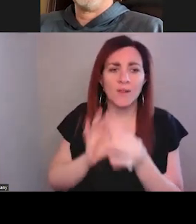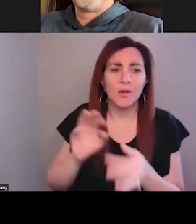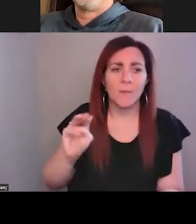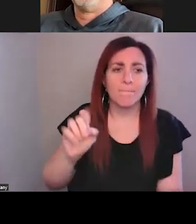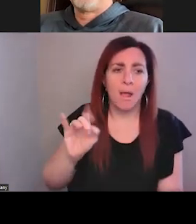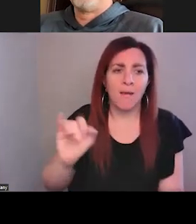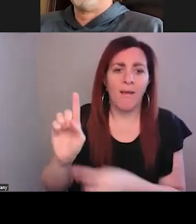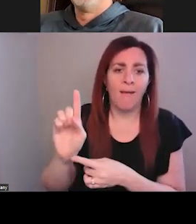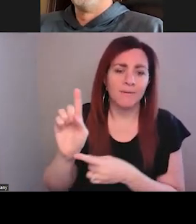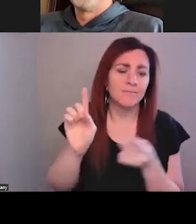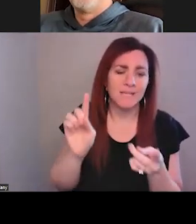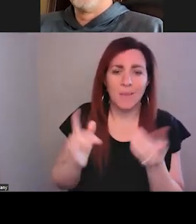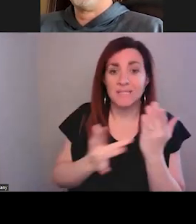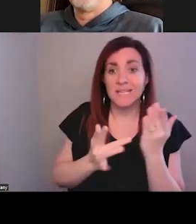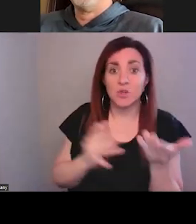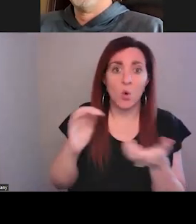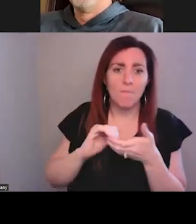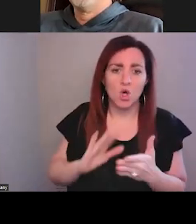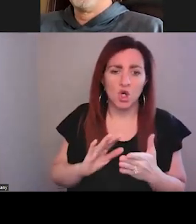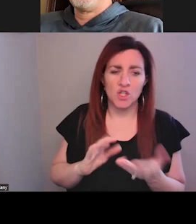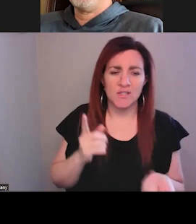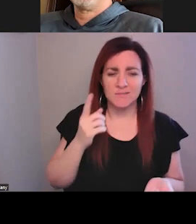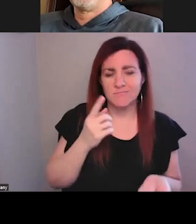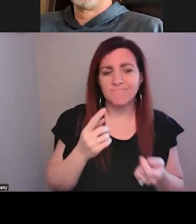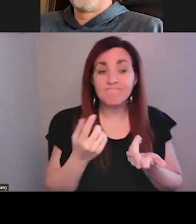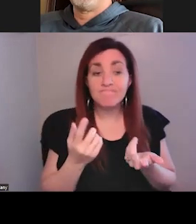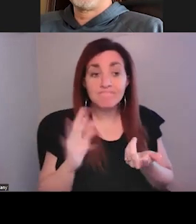BE A PARTNER ON THAT FRONT. THEN WE HAVE SUBJECT MATTER